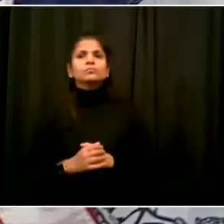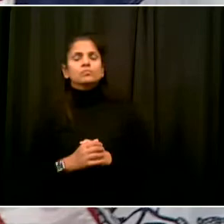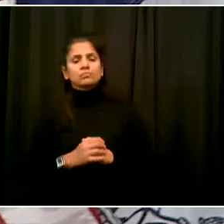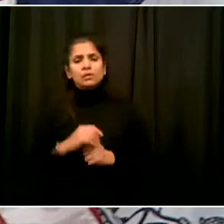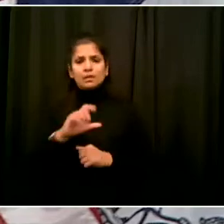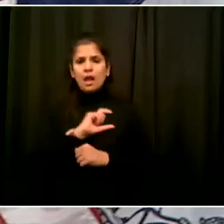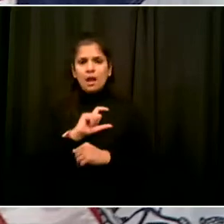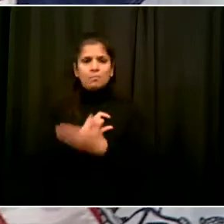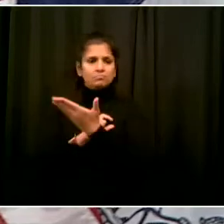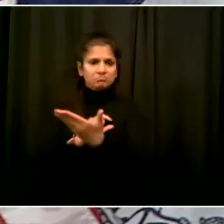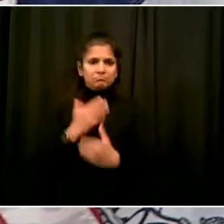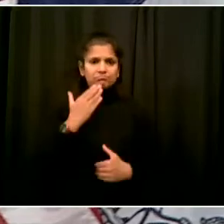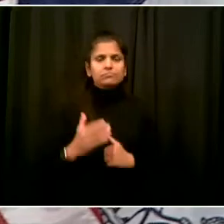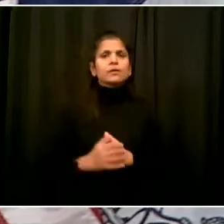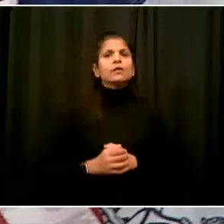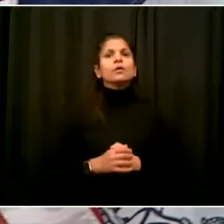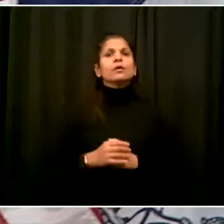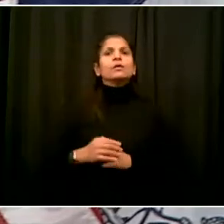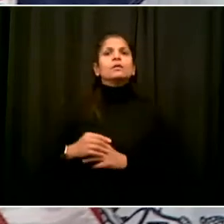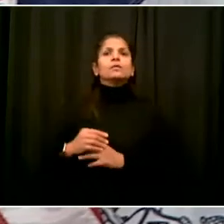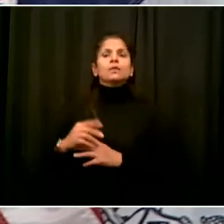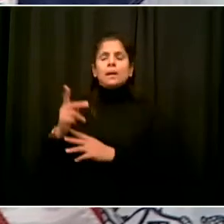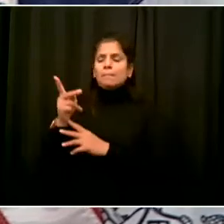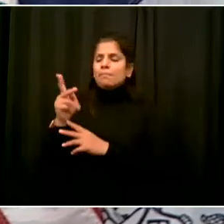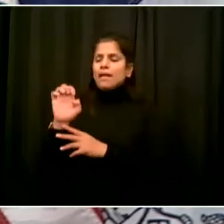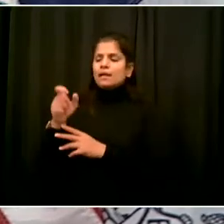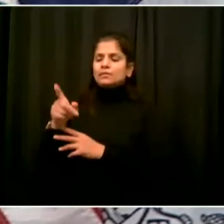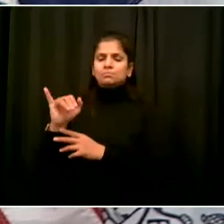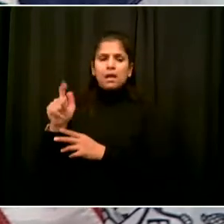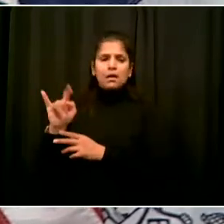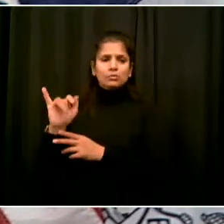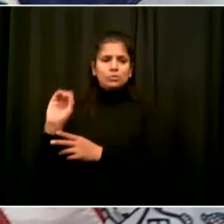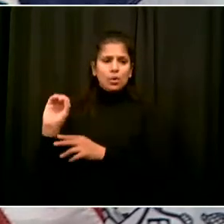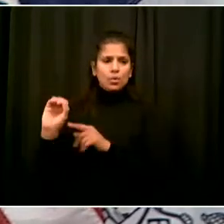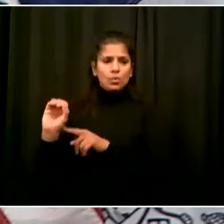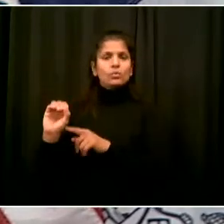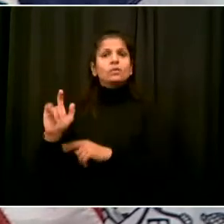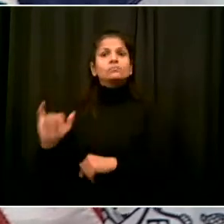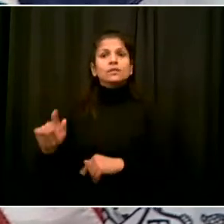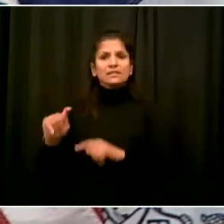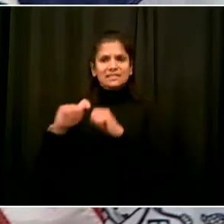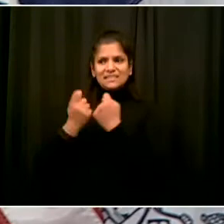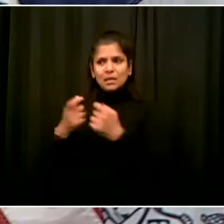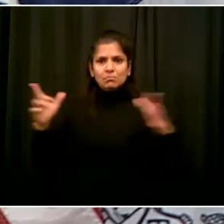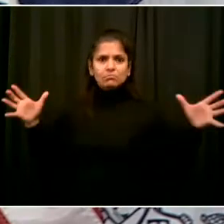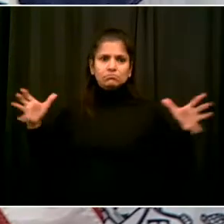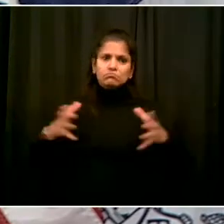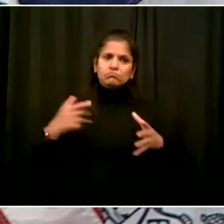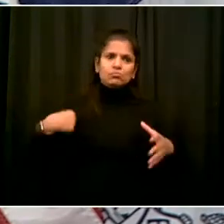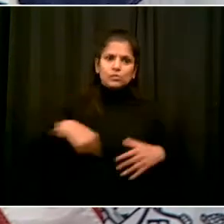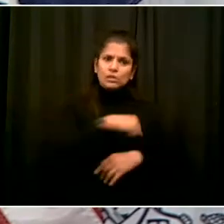THE MAYOR. THANK YOU SO MUCH. I WANT TO THANK YOU, SHERIFF, AND YOUR WHOLE